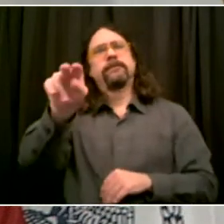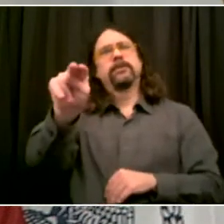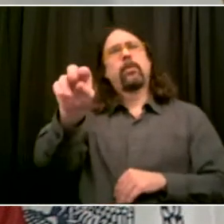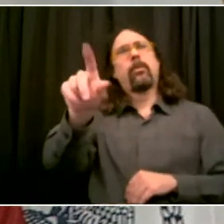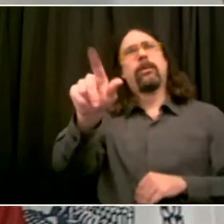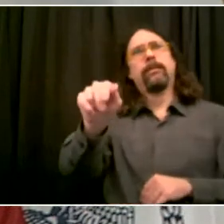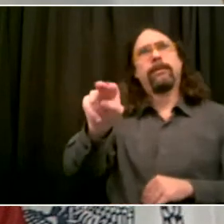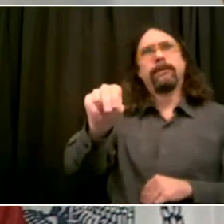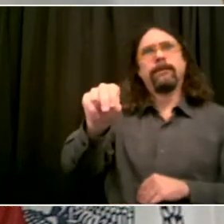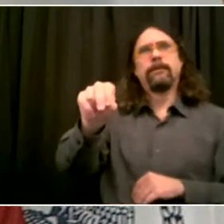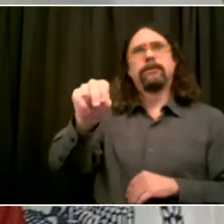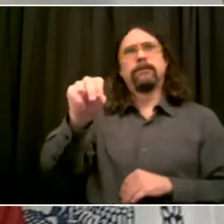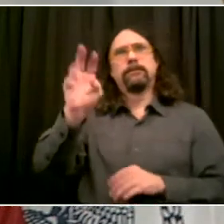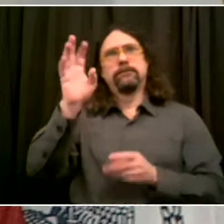ORDER IT WE HAVE TO VERY